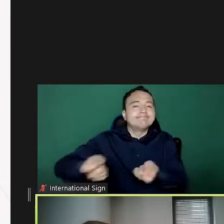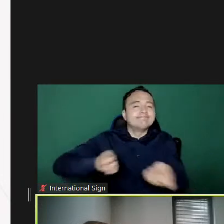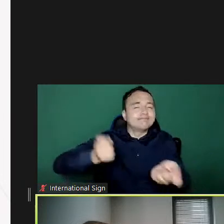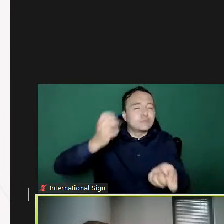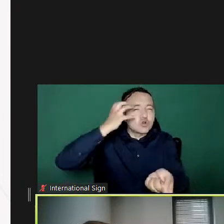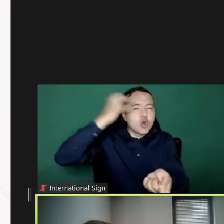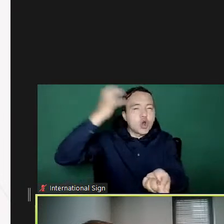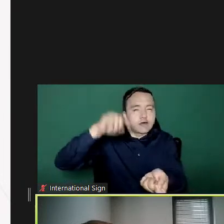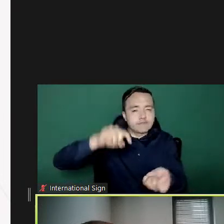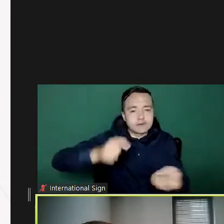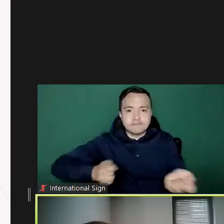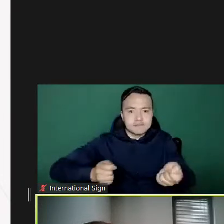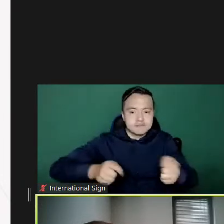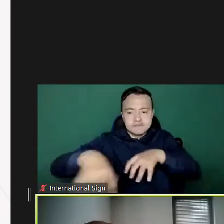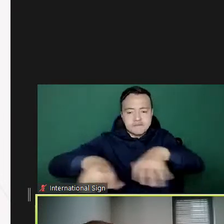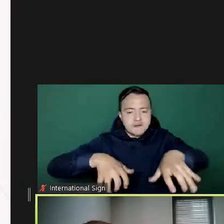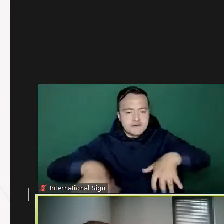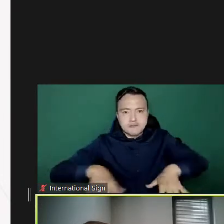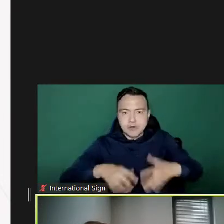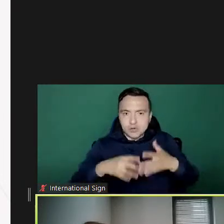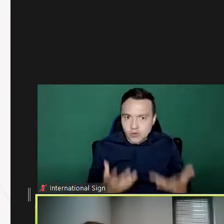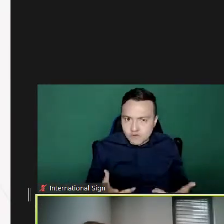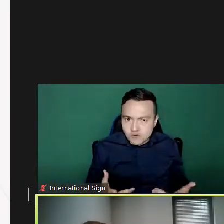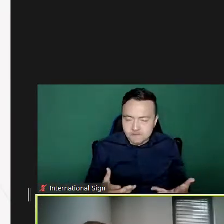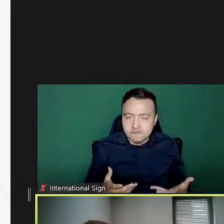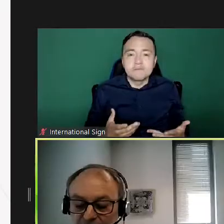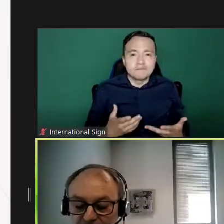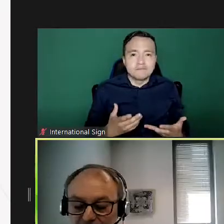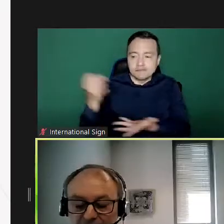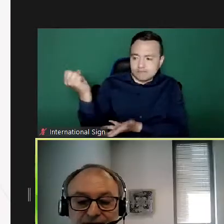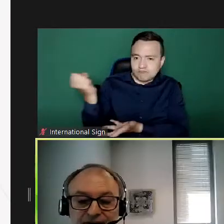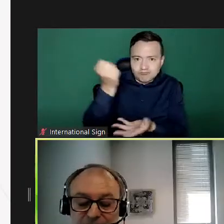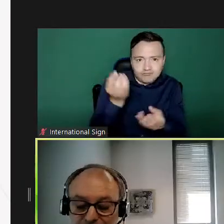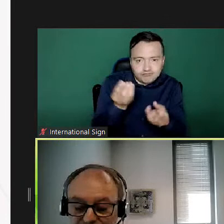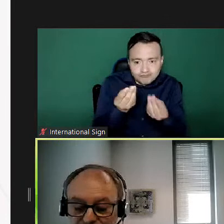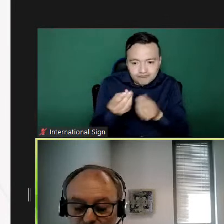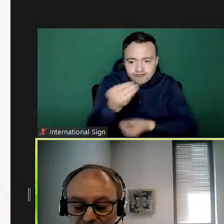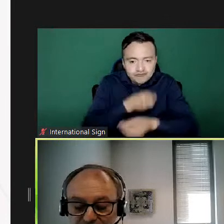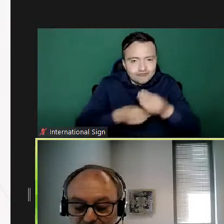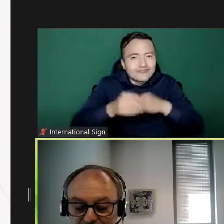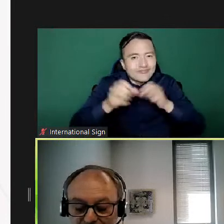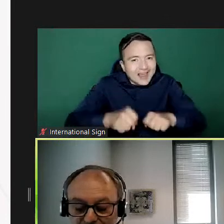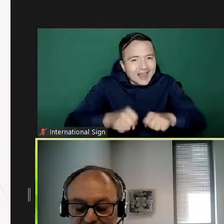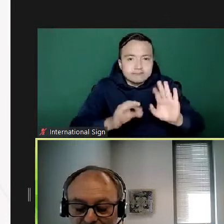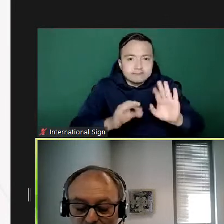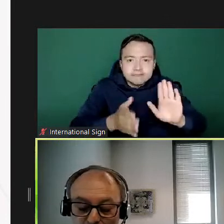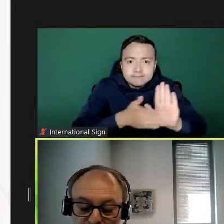which tried to assure integrity without hindering performance.